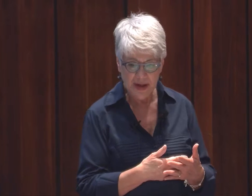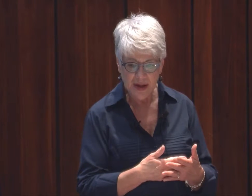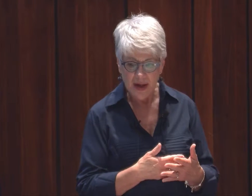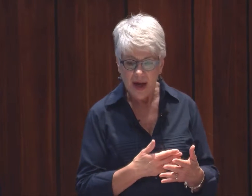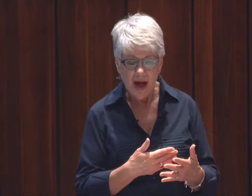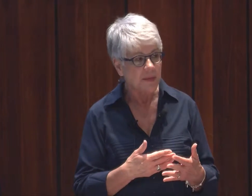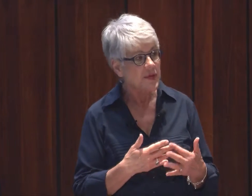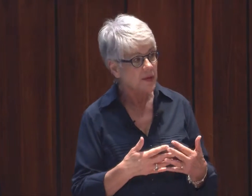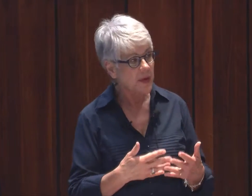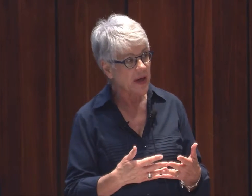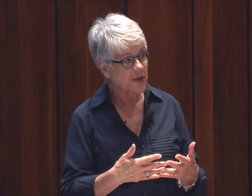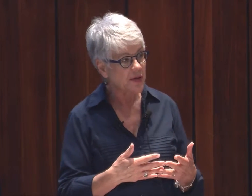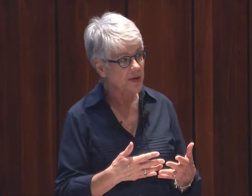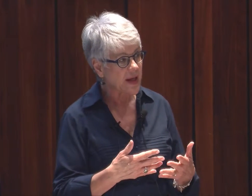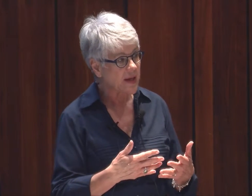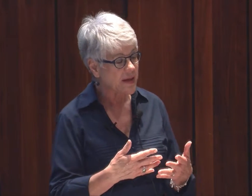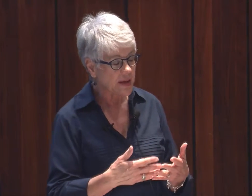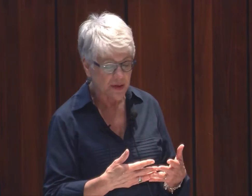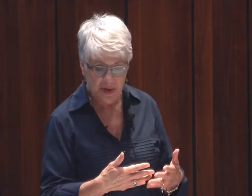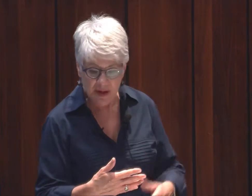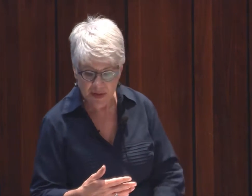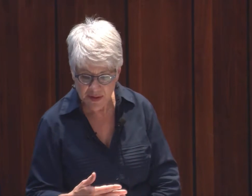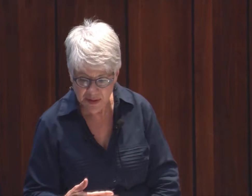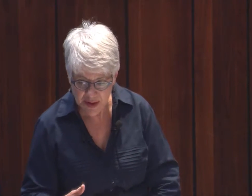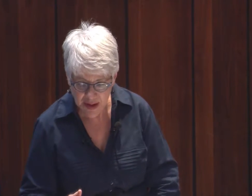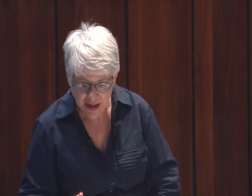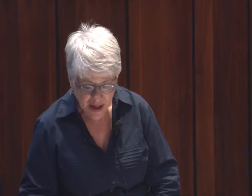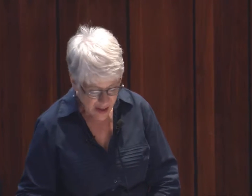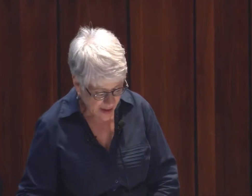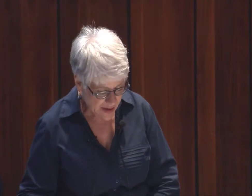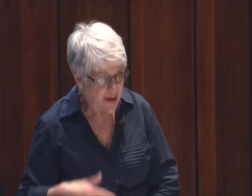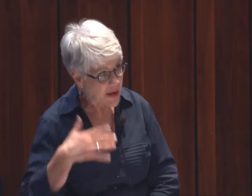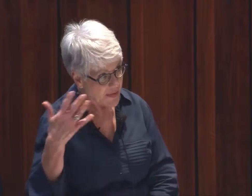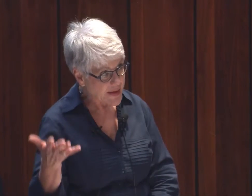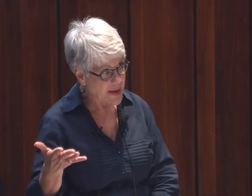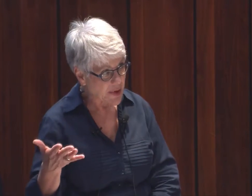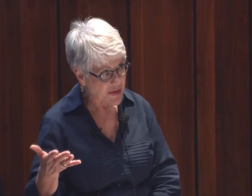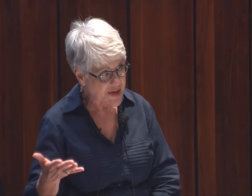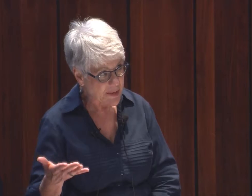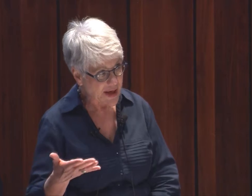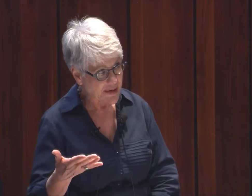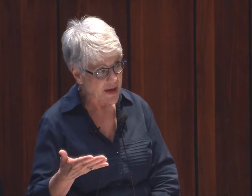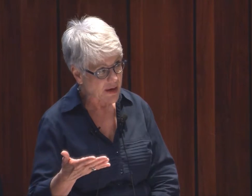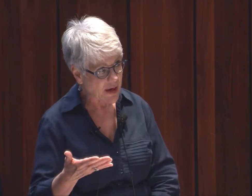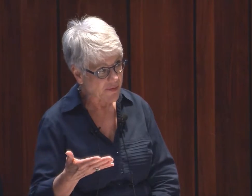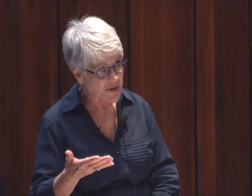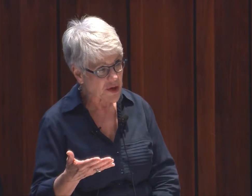so that we make sure that it is relevant to the kid, and again that's that part of stepping outside our comfort zone